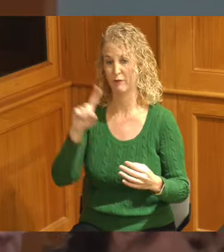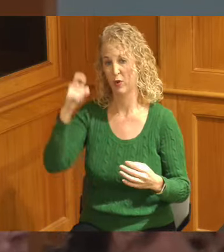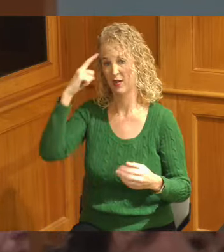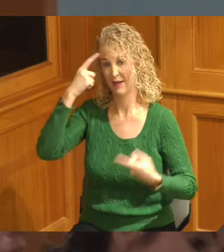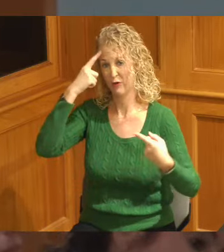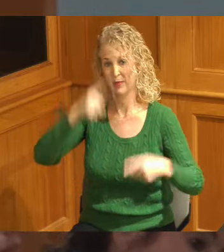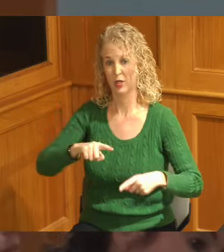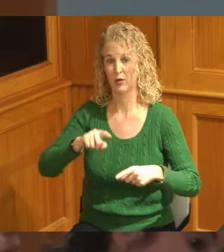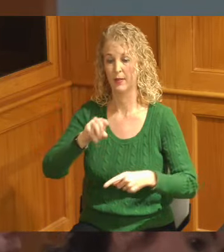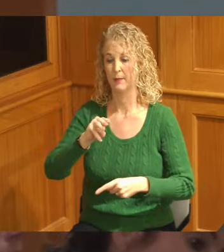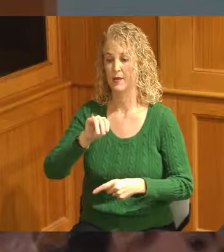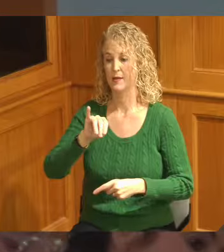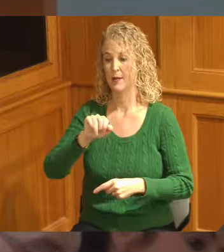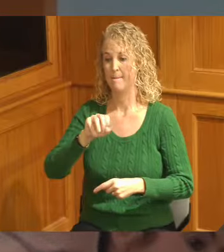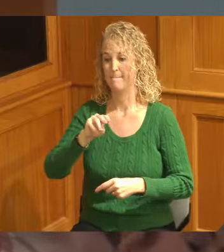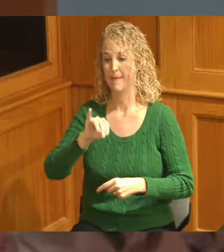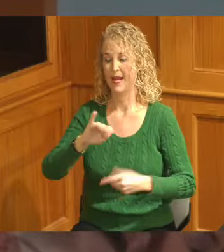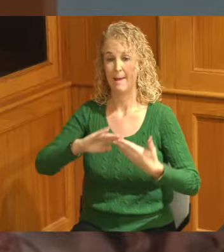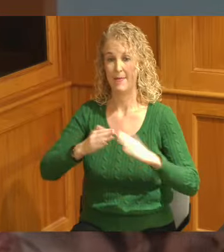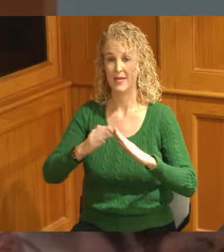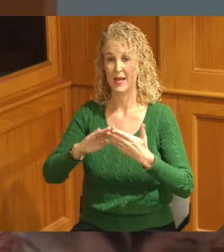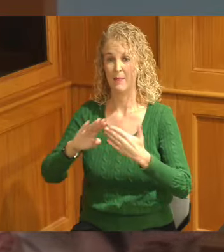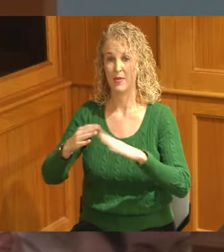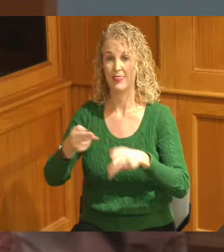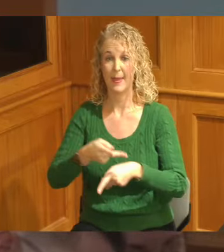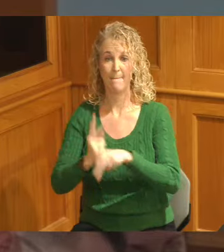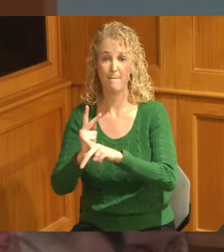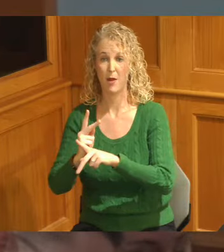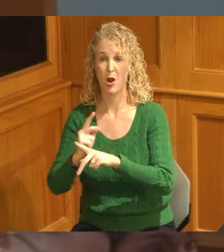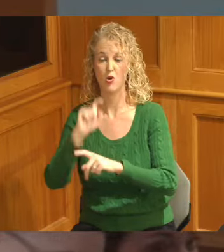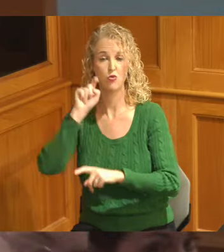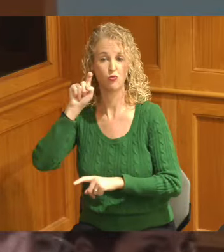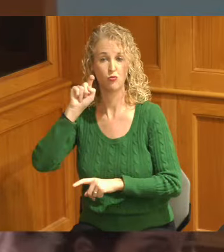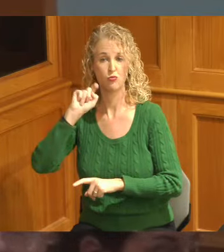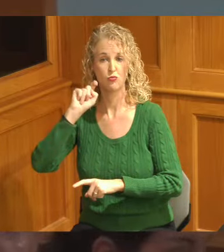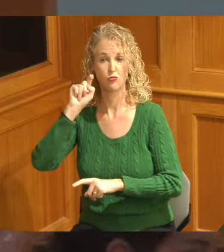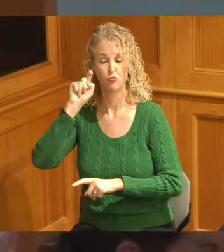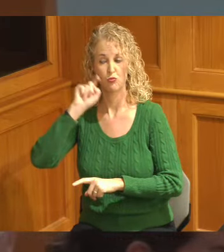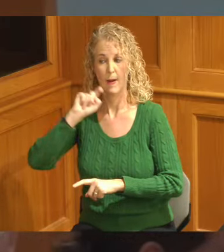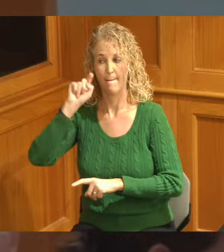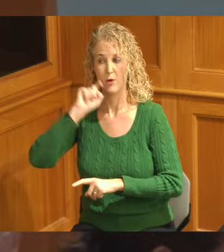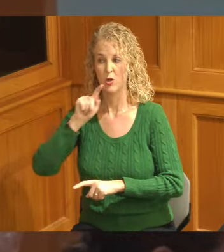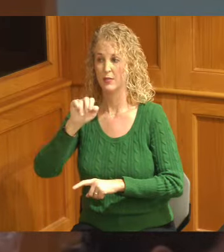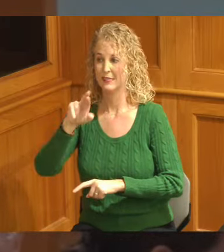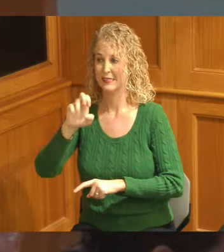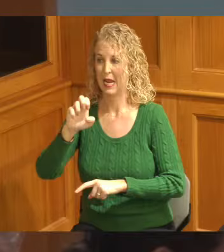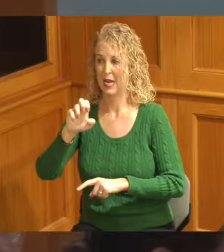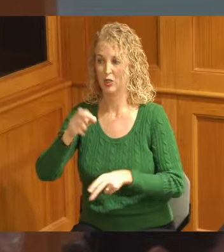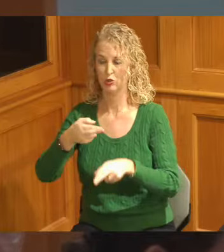Miami Township for the rental of a rubber tire loader for the 202526 snow season. the agreement